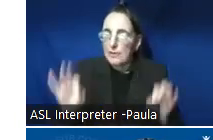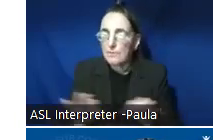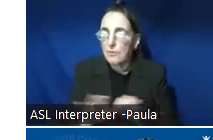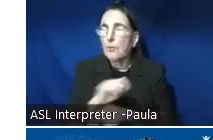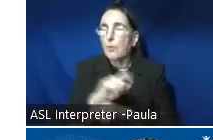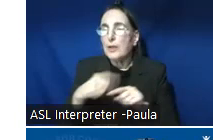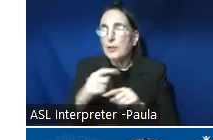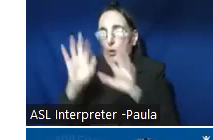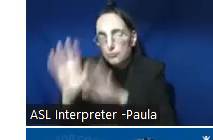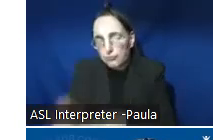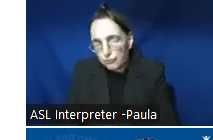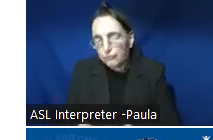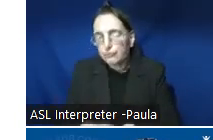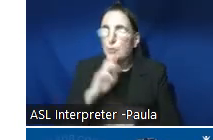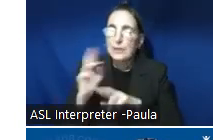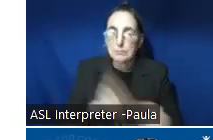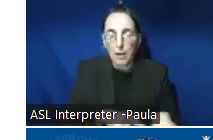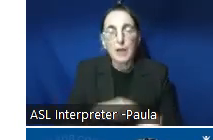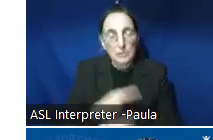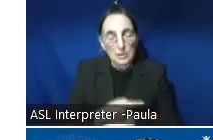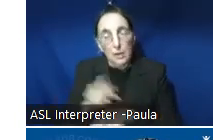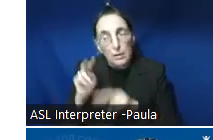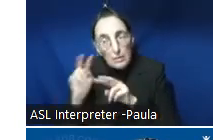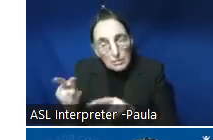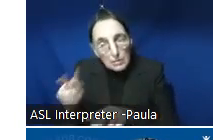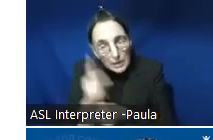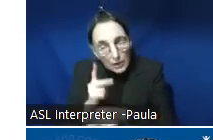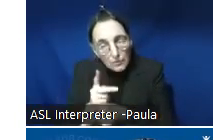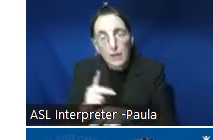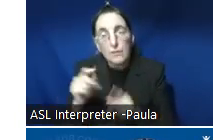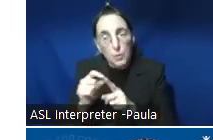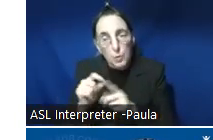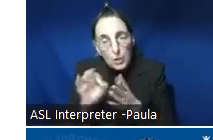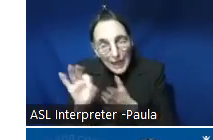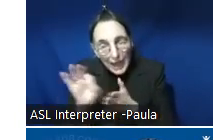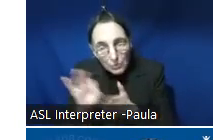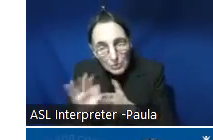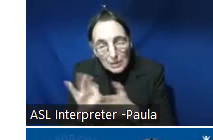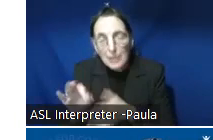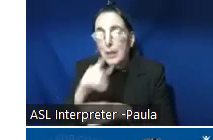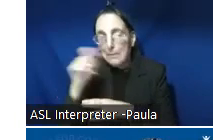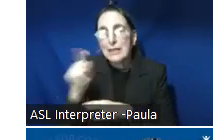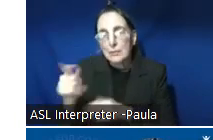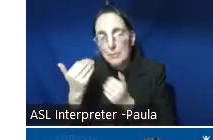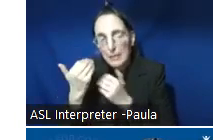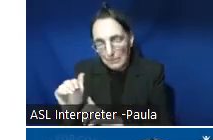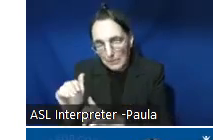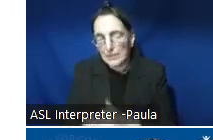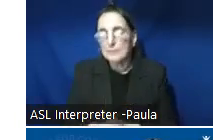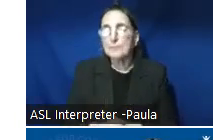word count as it will be restricted what can be entered into the SurveyMonkey. For the final step,